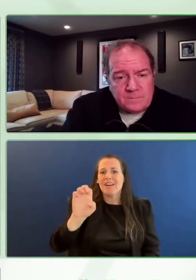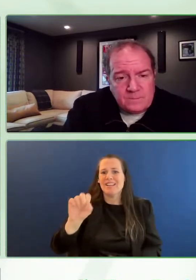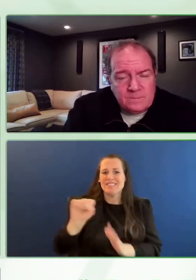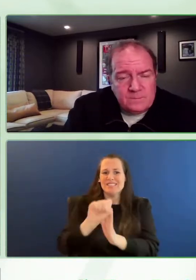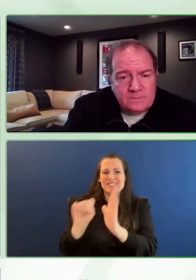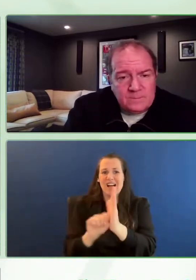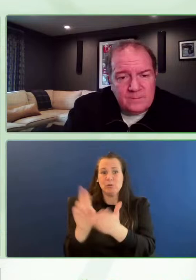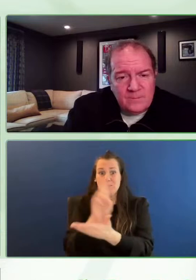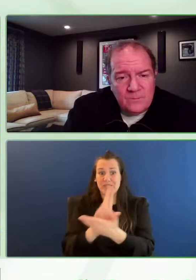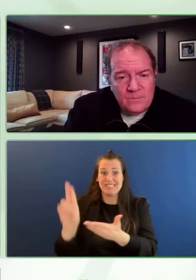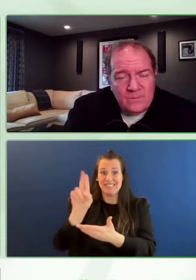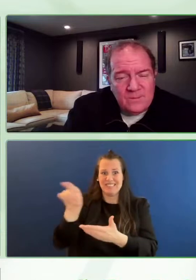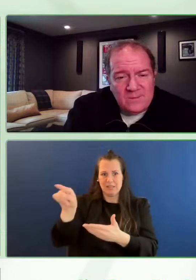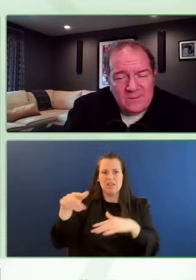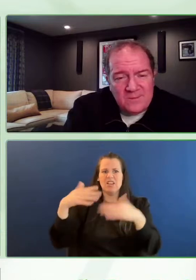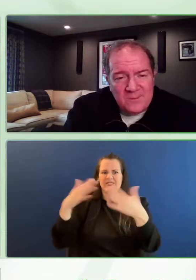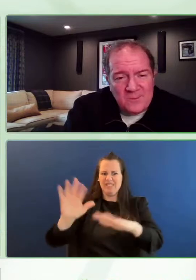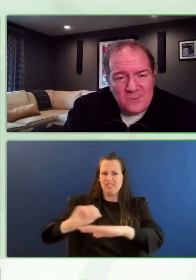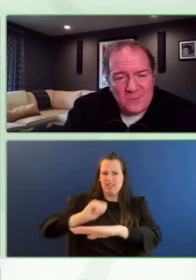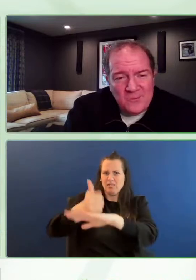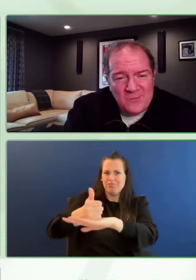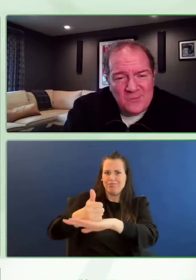Somebody has flashed me the five minutes.